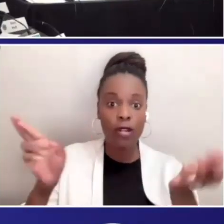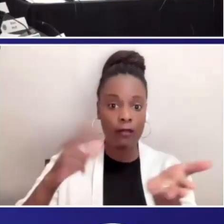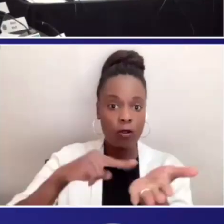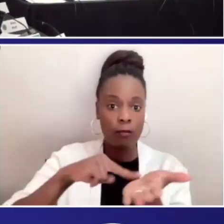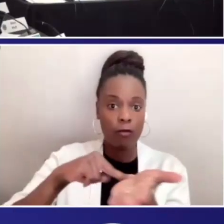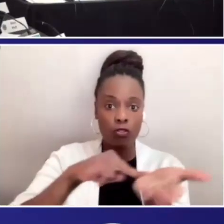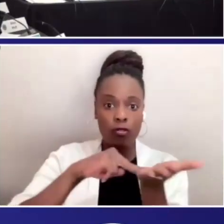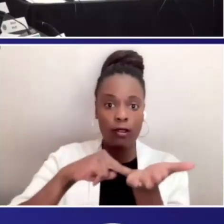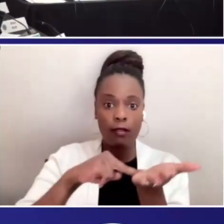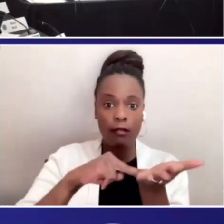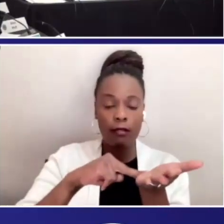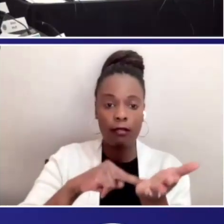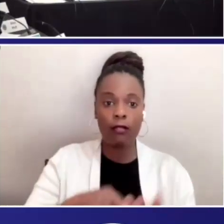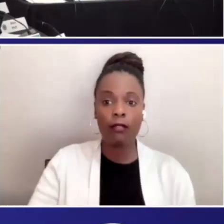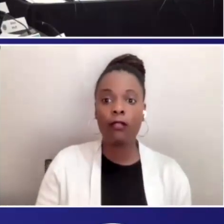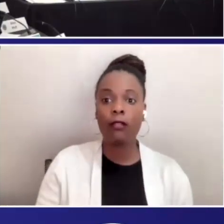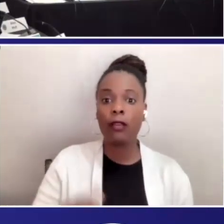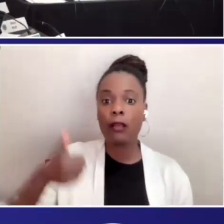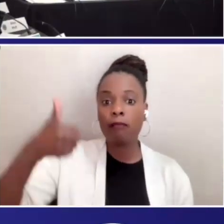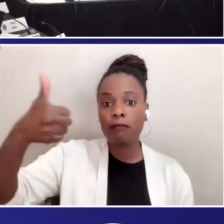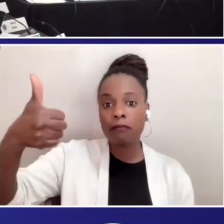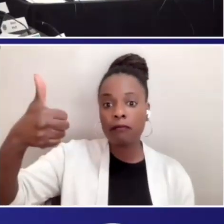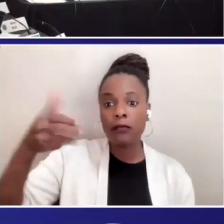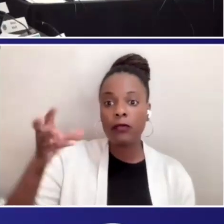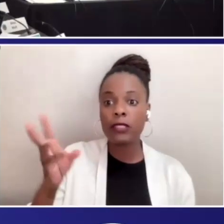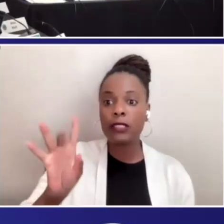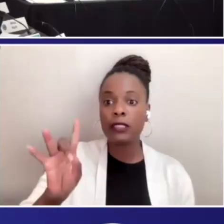If I could see thumbs for 685.221.